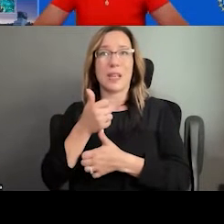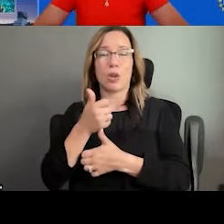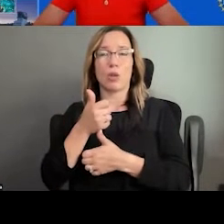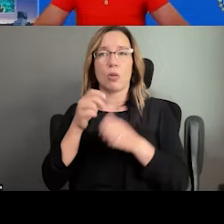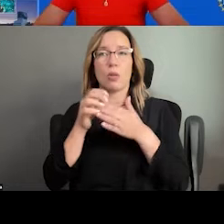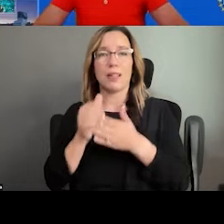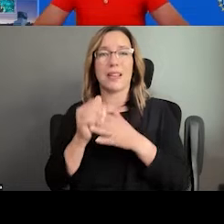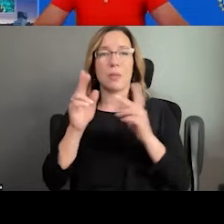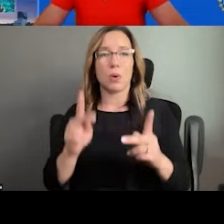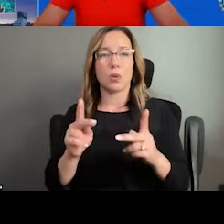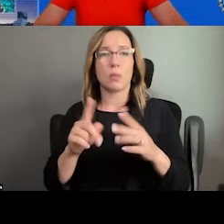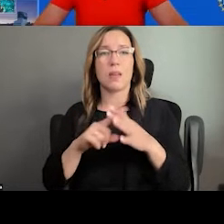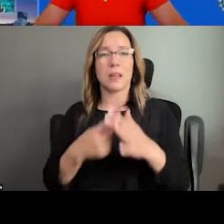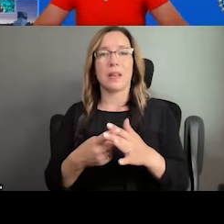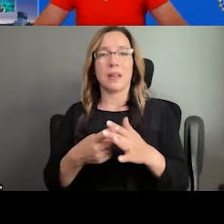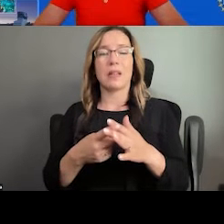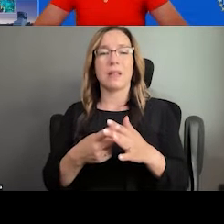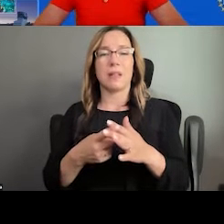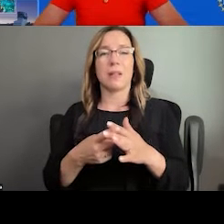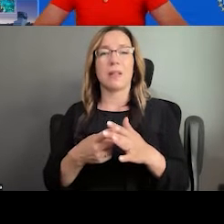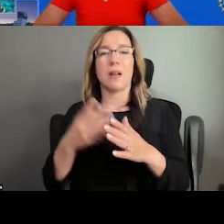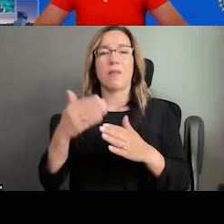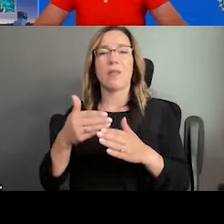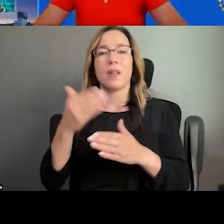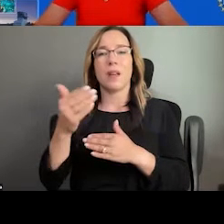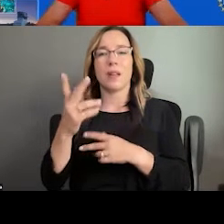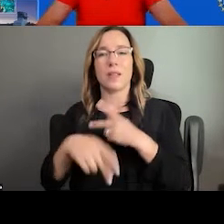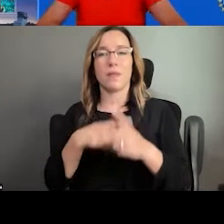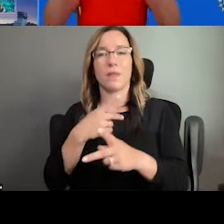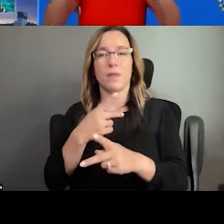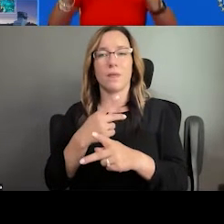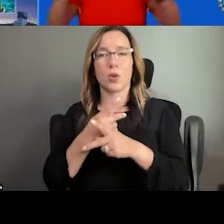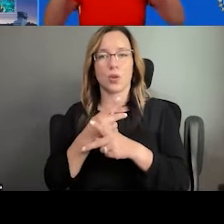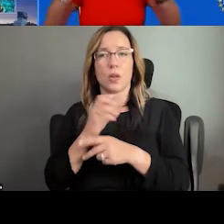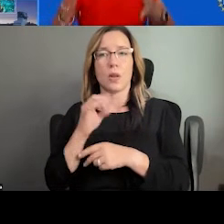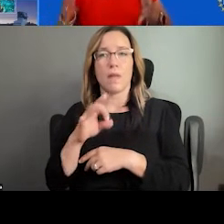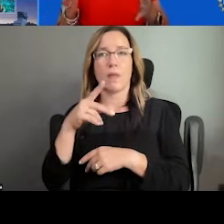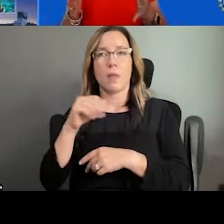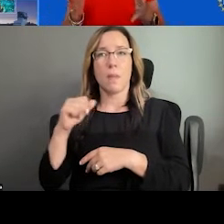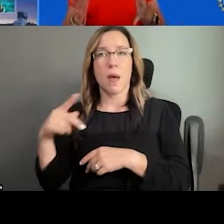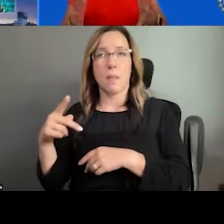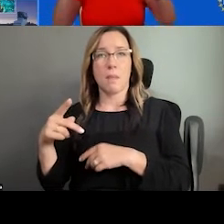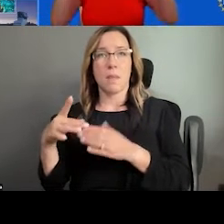the effective date of the next version of the PAPP guide. I wanted to state this out loud,